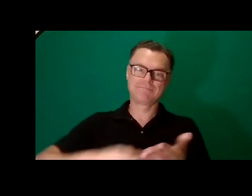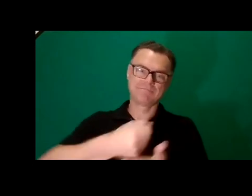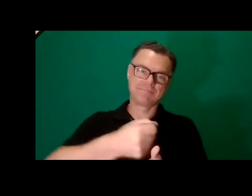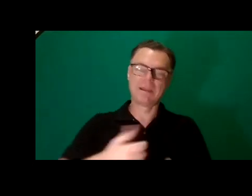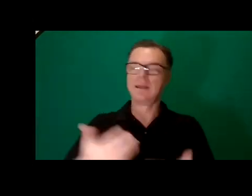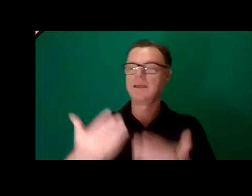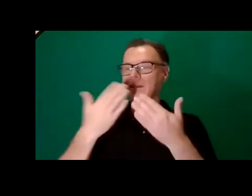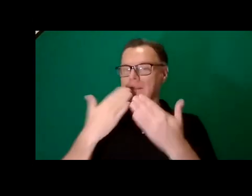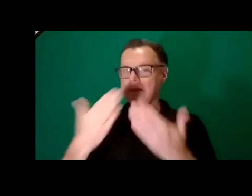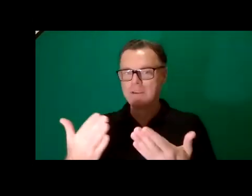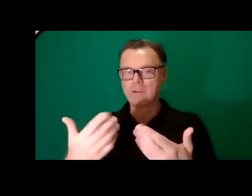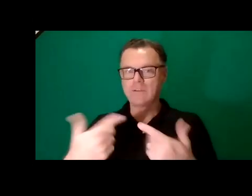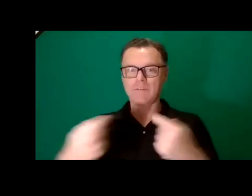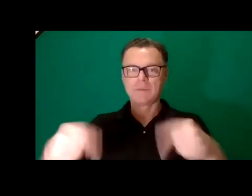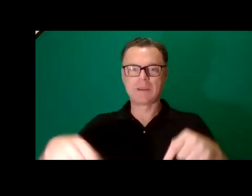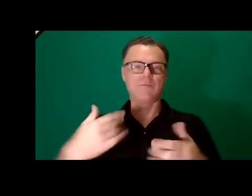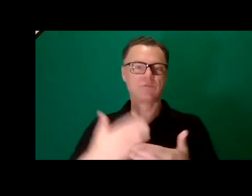I'm really really delighted to be a part